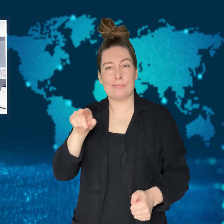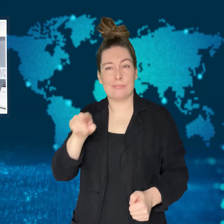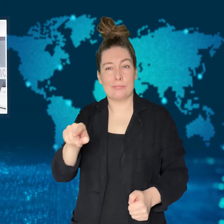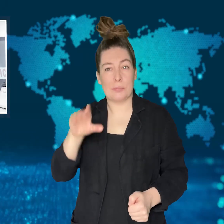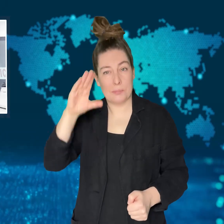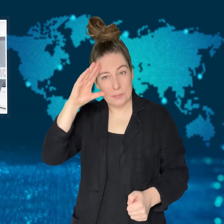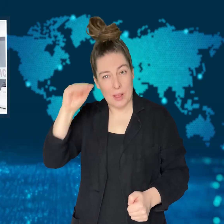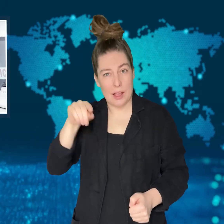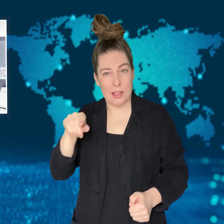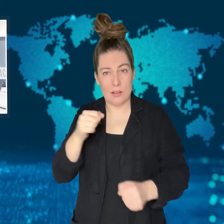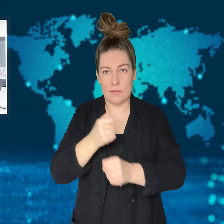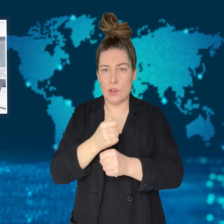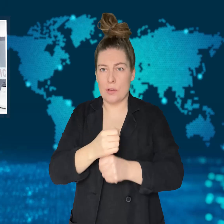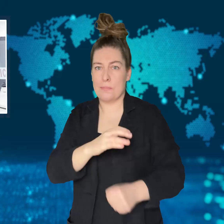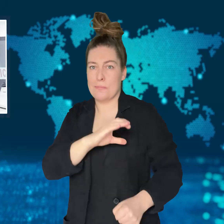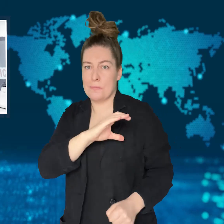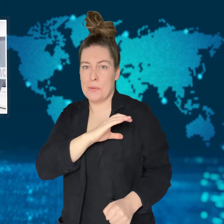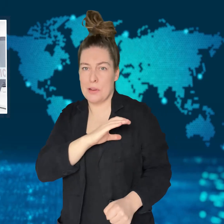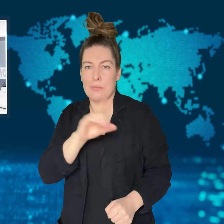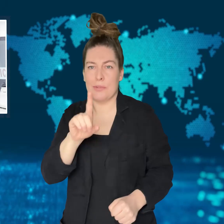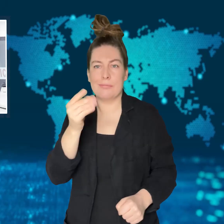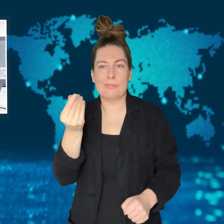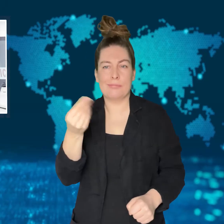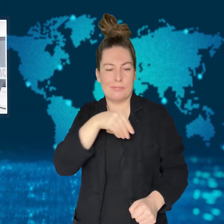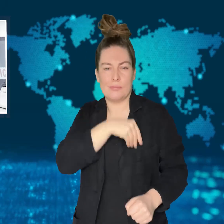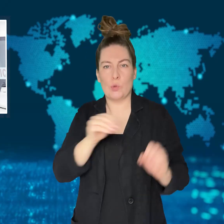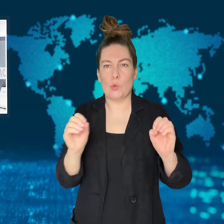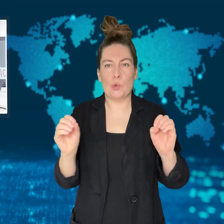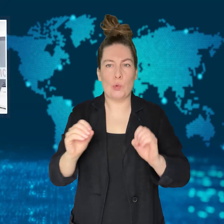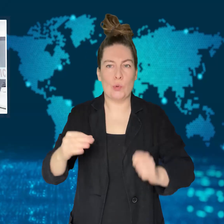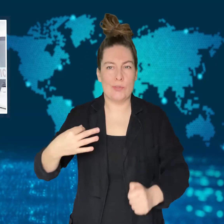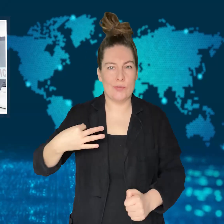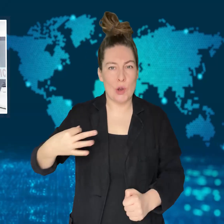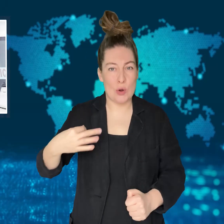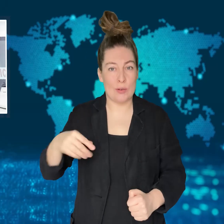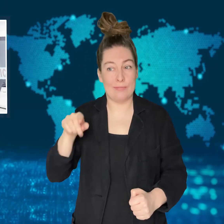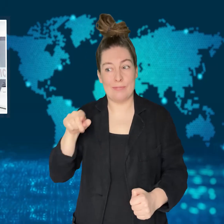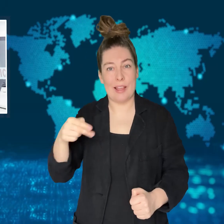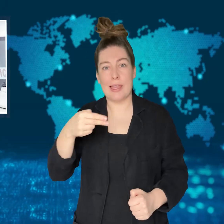the rape and murder of